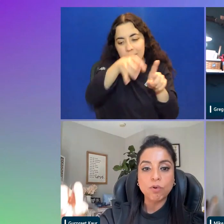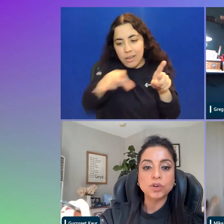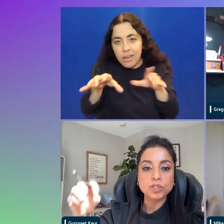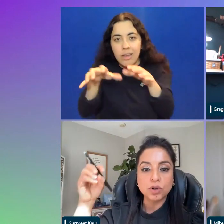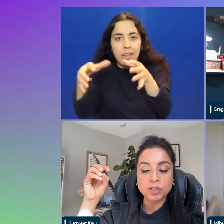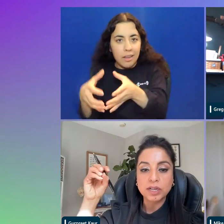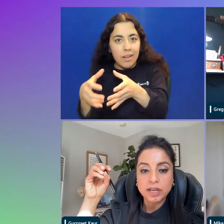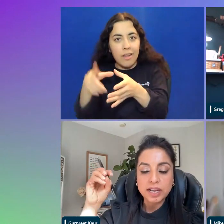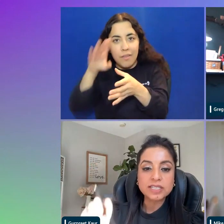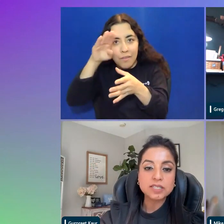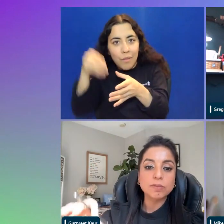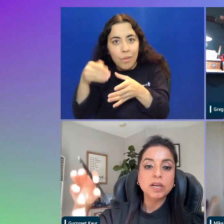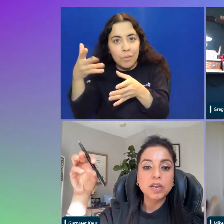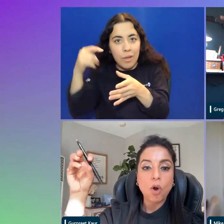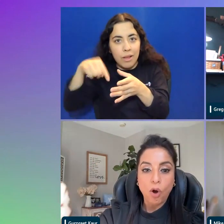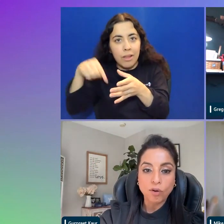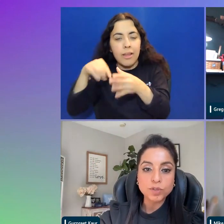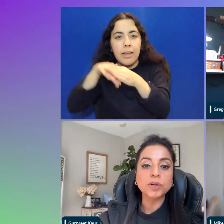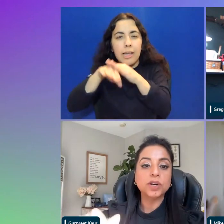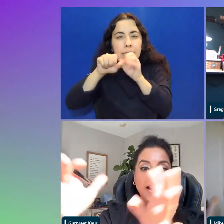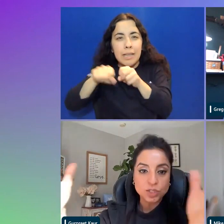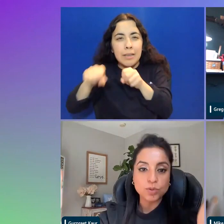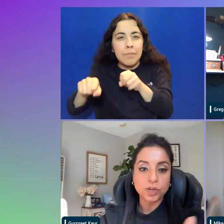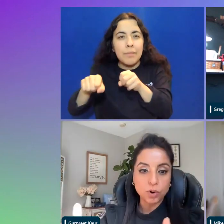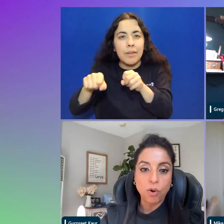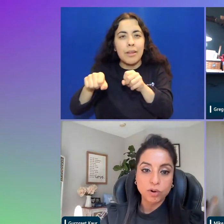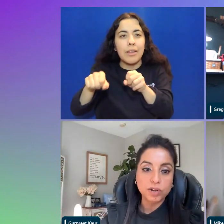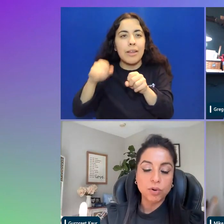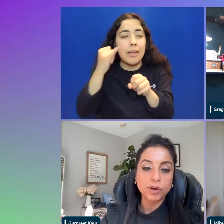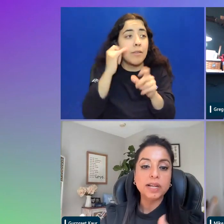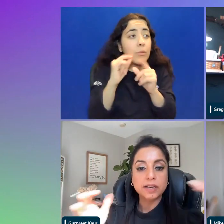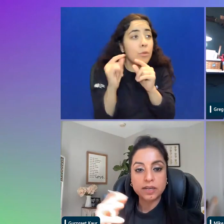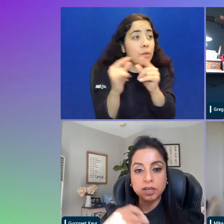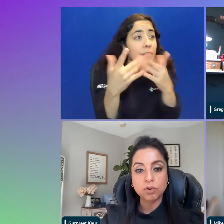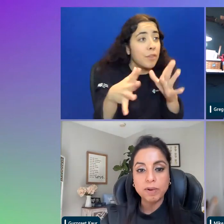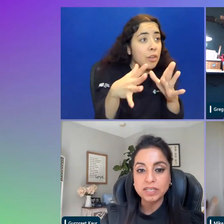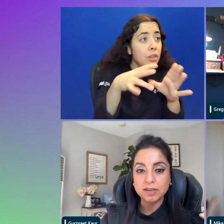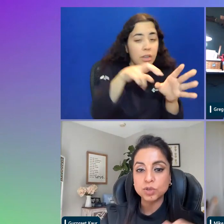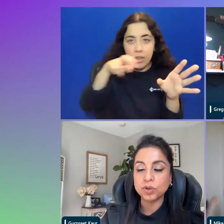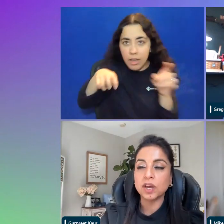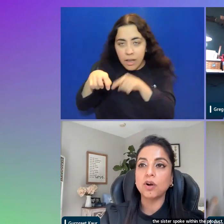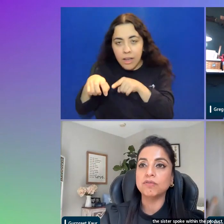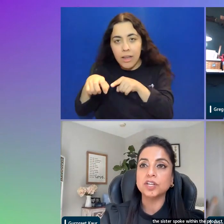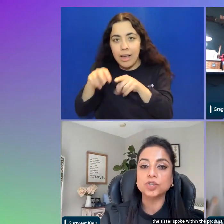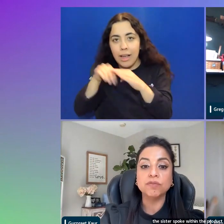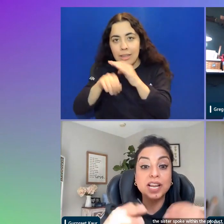organization that focused on accessibility of Twitter. As Twitter. All we know it and you know, my team took care of the